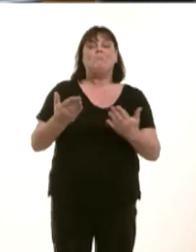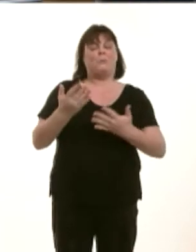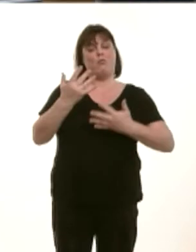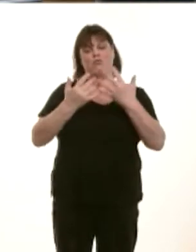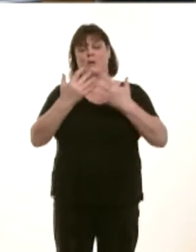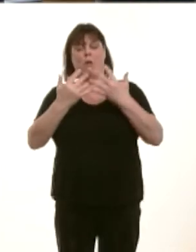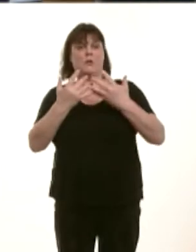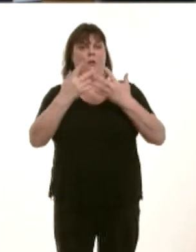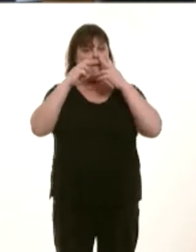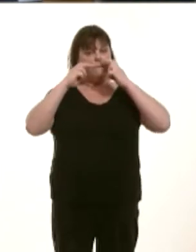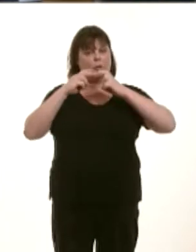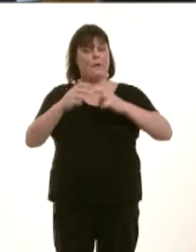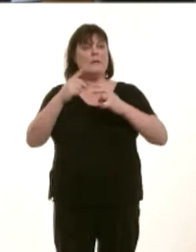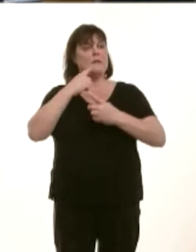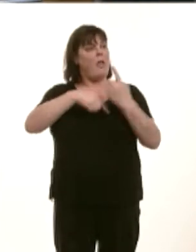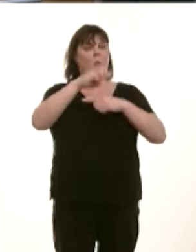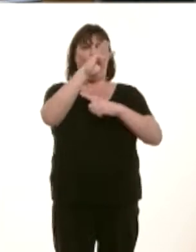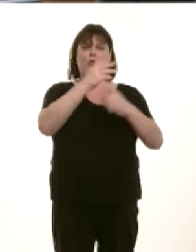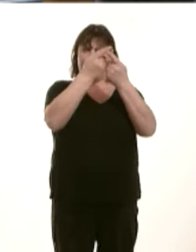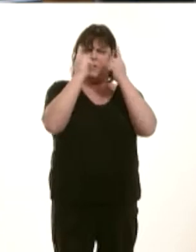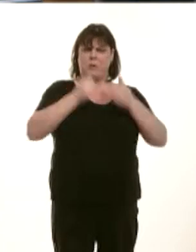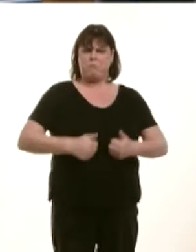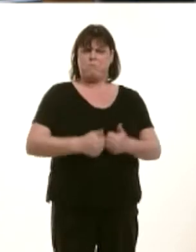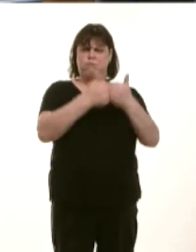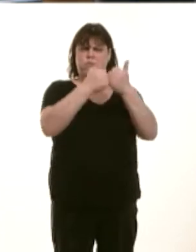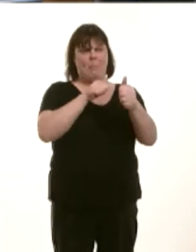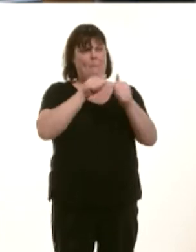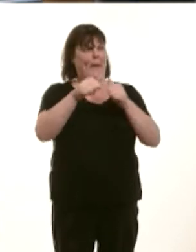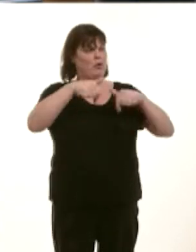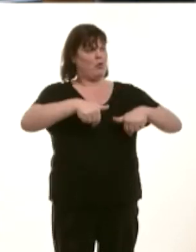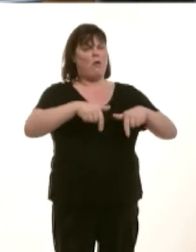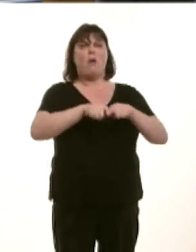the best in the UK, and the world. We intend to continue to build on these excellent results.